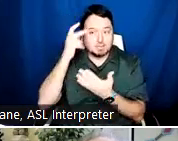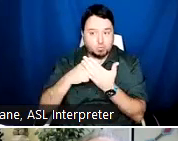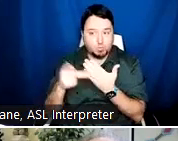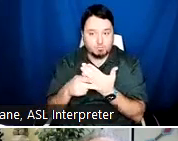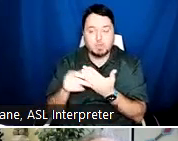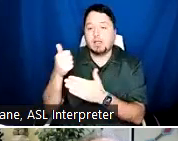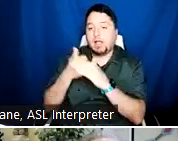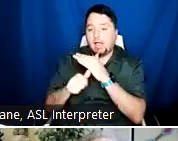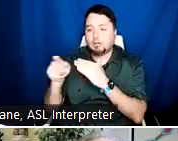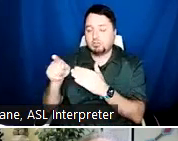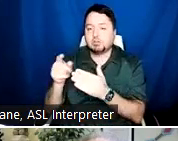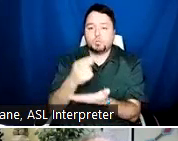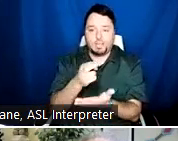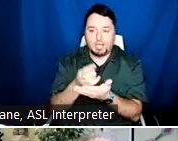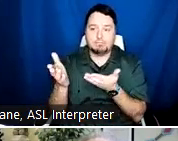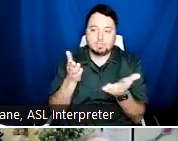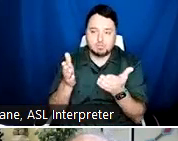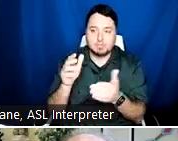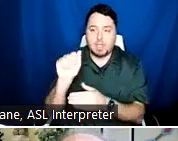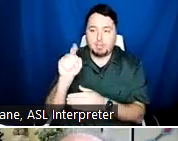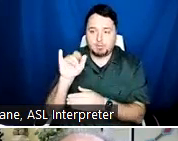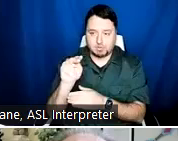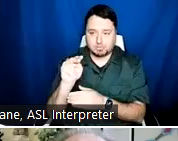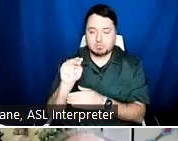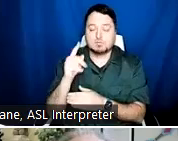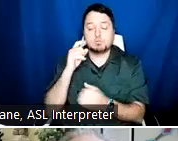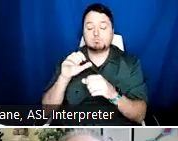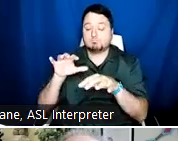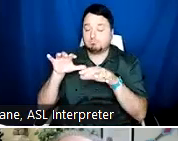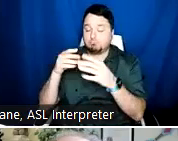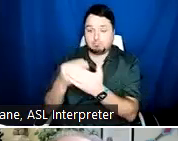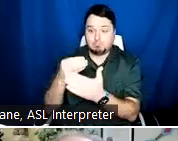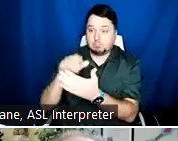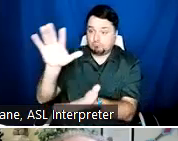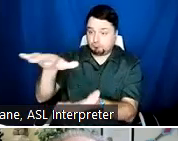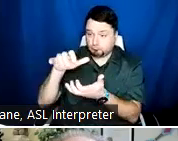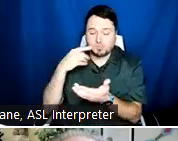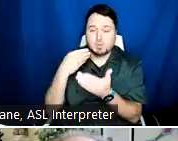by the Rehabilitation Services Administration to secure funds to provide vocational rehabilitation